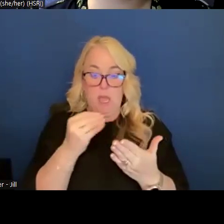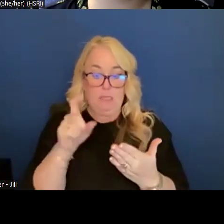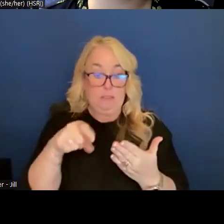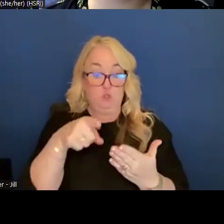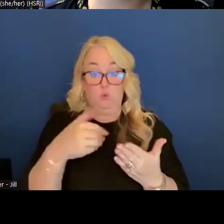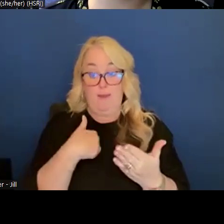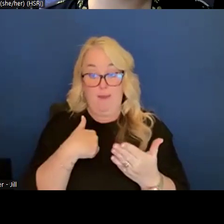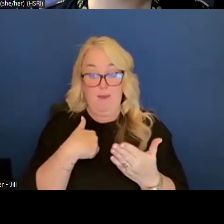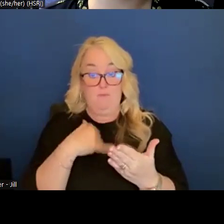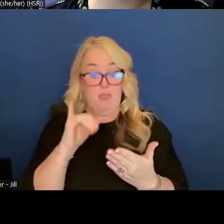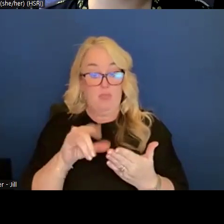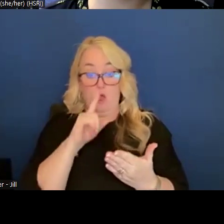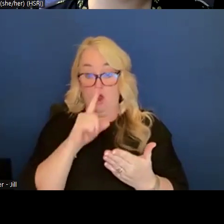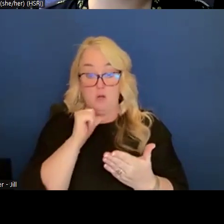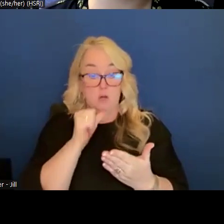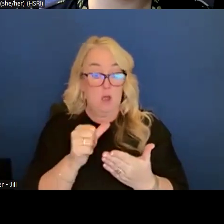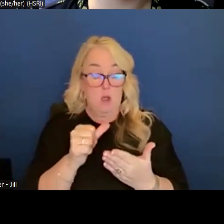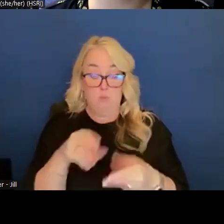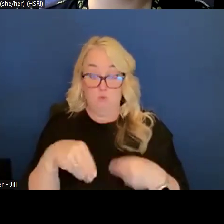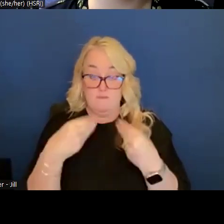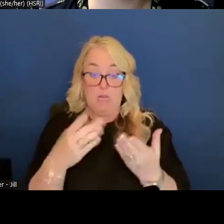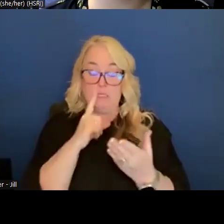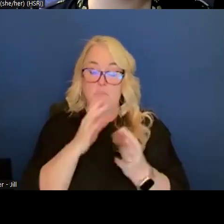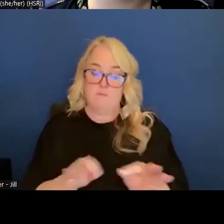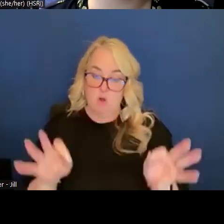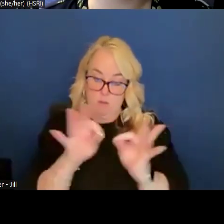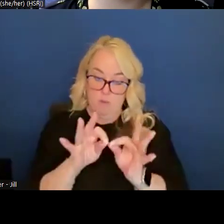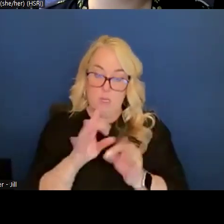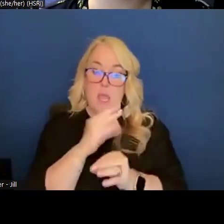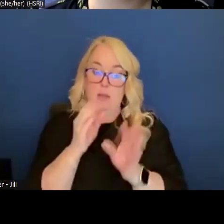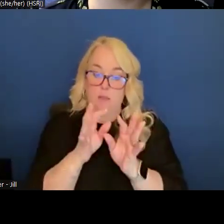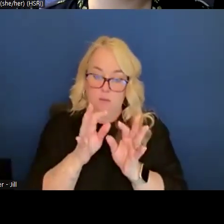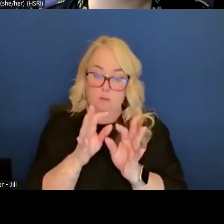and important, and is a part of the public record when you do it